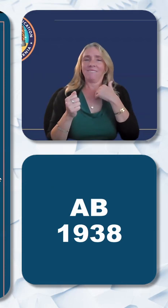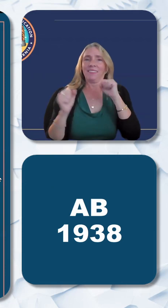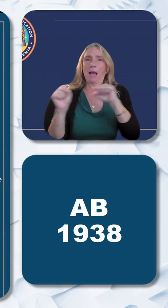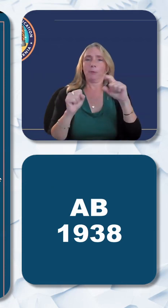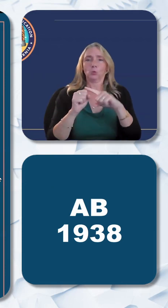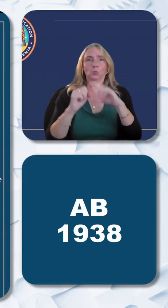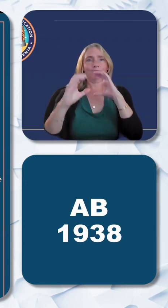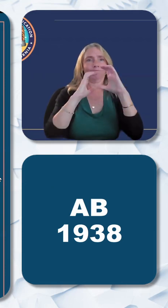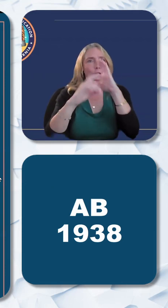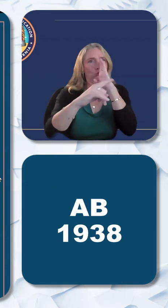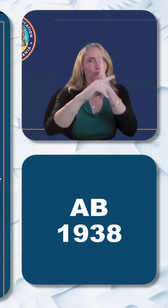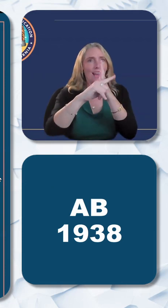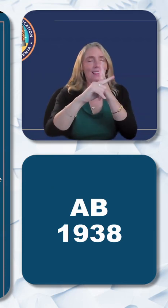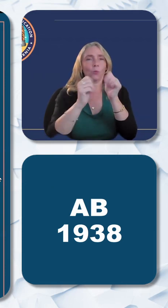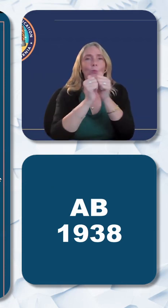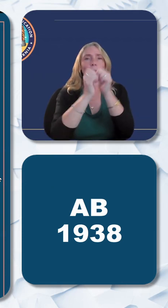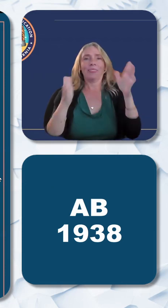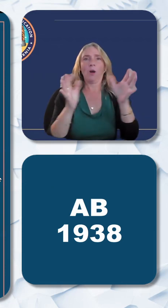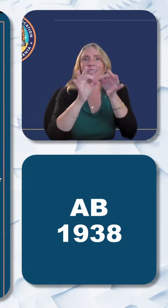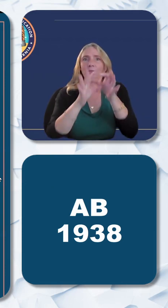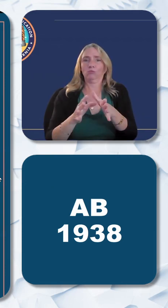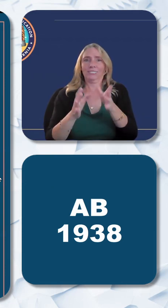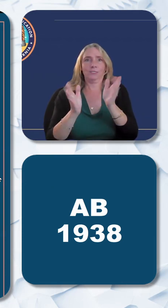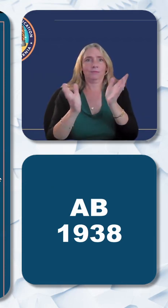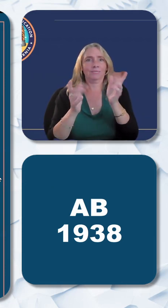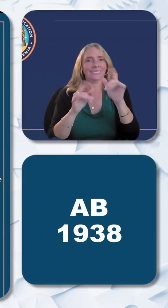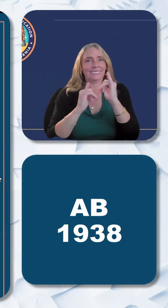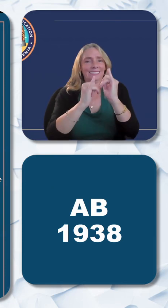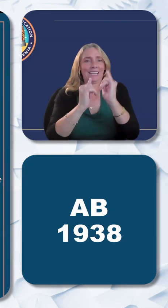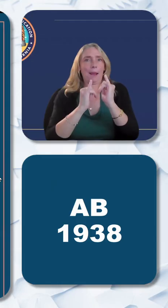And the teachers that work with them have the ability to communicate directly with